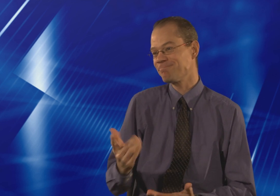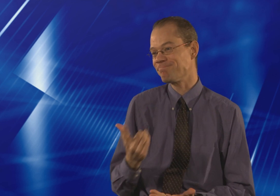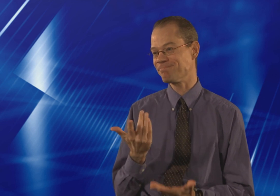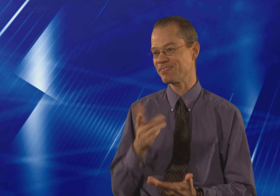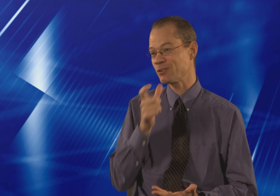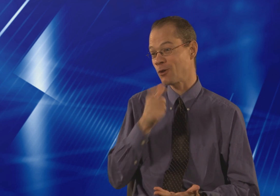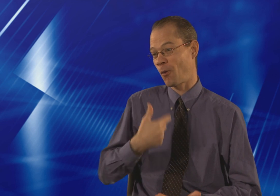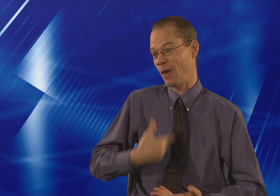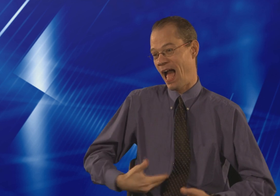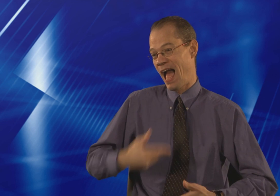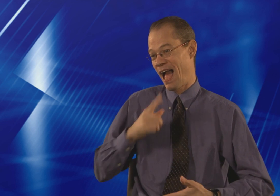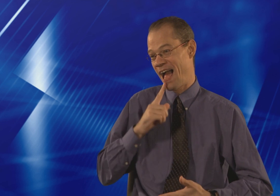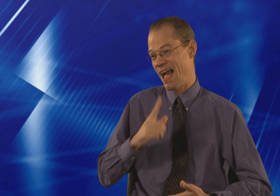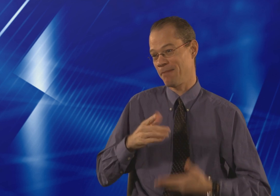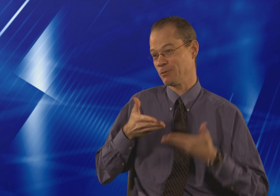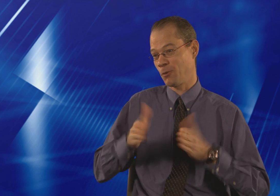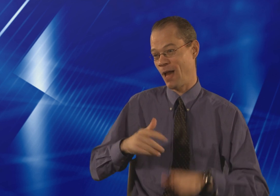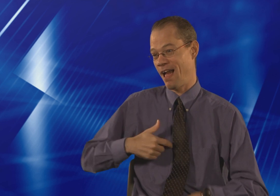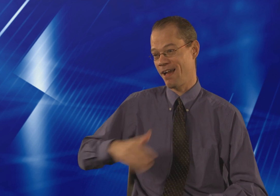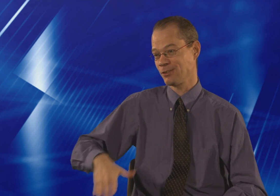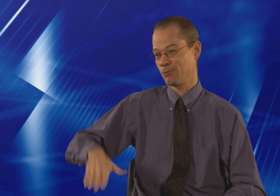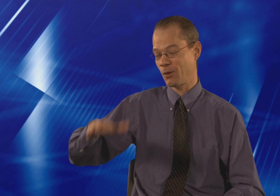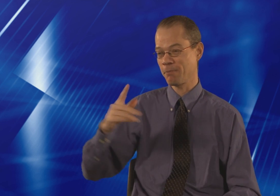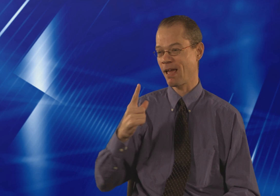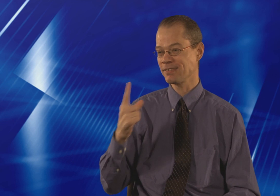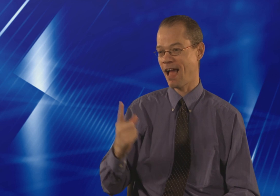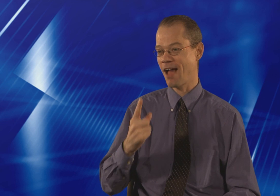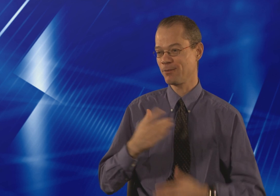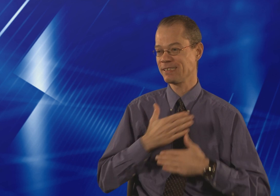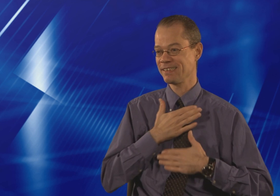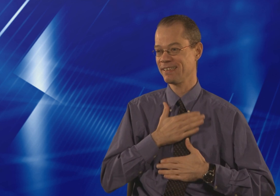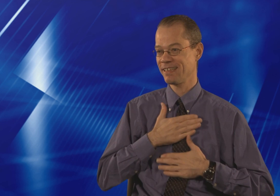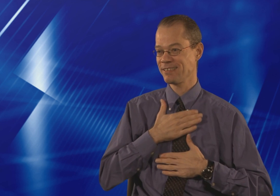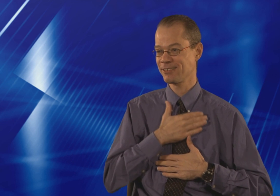That's who I am. That's the way I was raised.